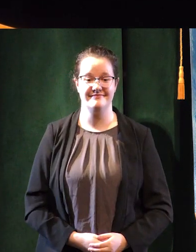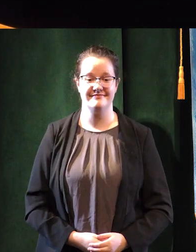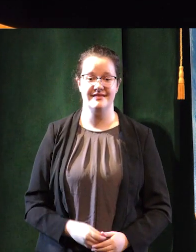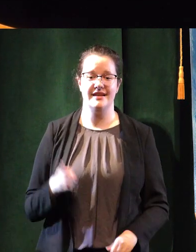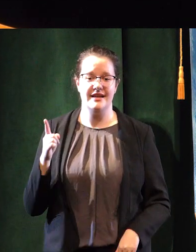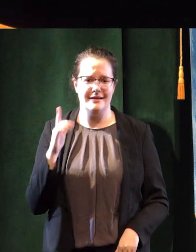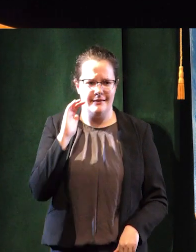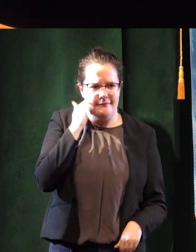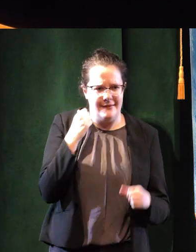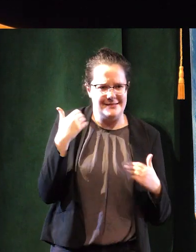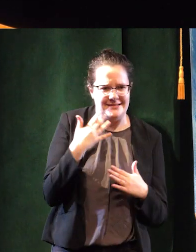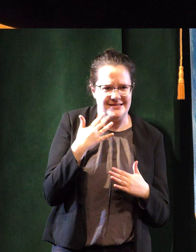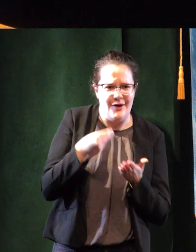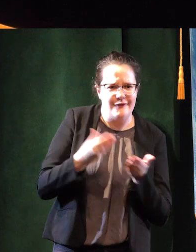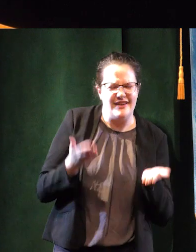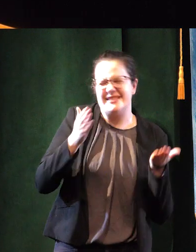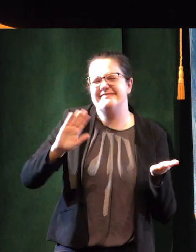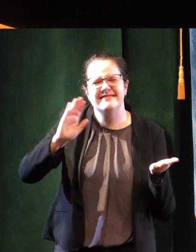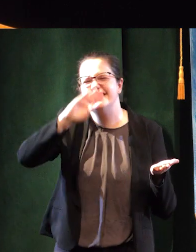actively involved with many of the capital projects over the years that